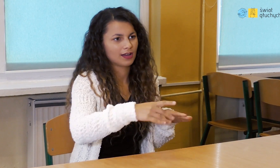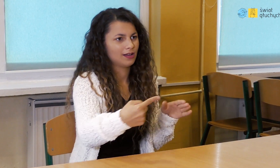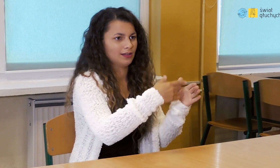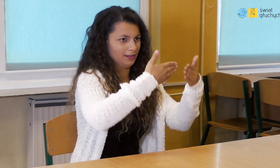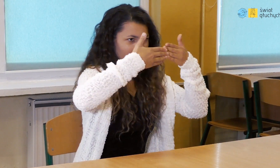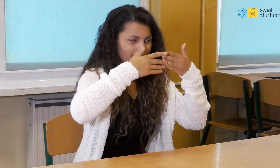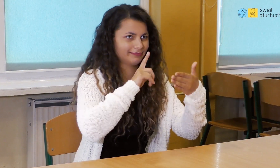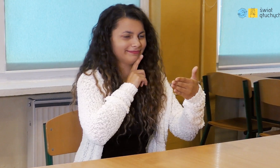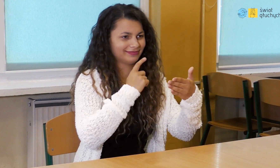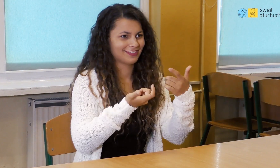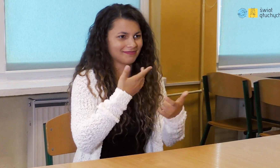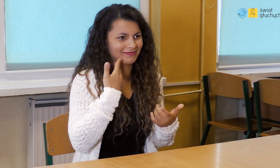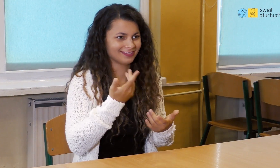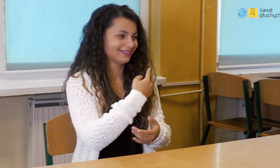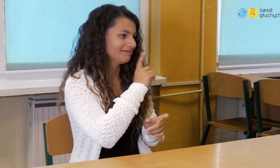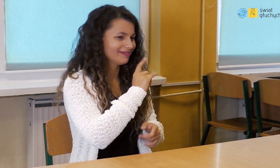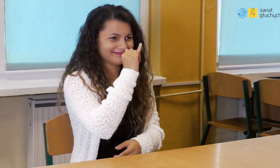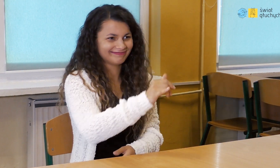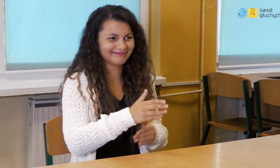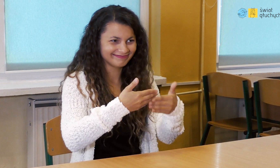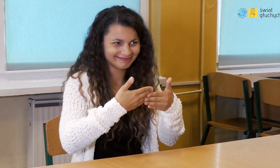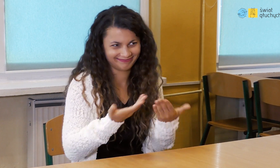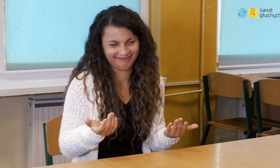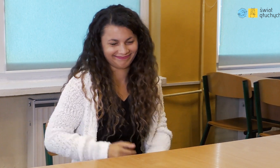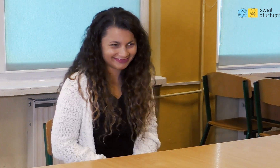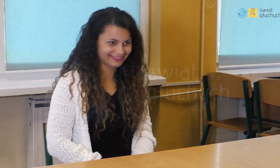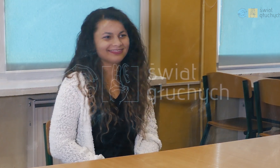And they couldn't sign because they were too close to the teacher.